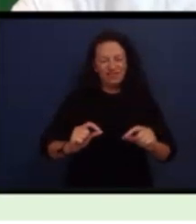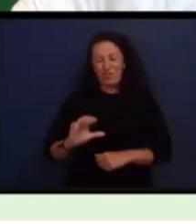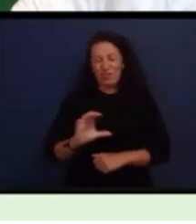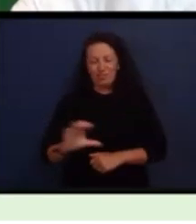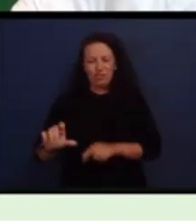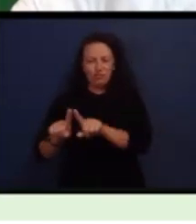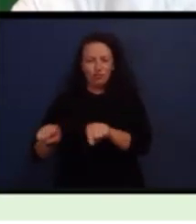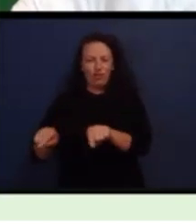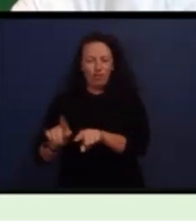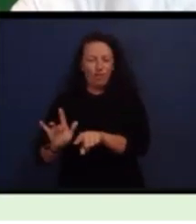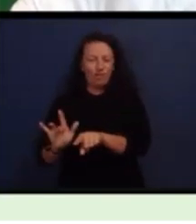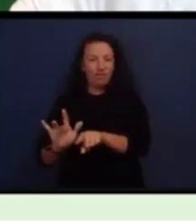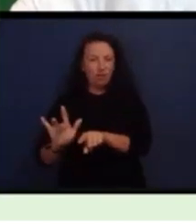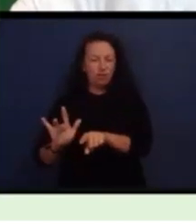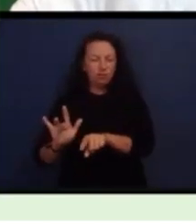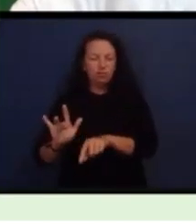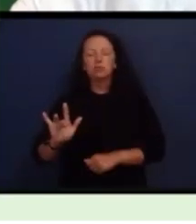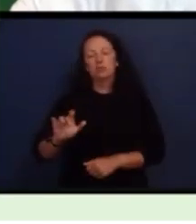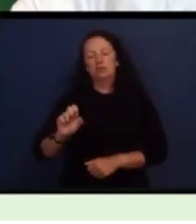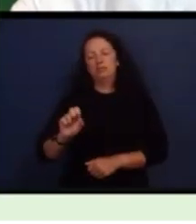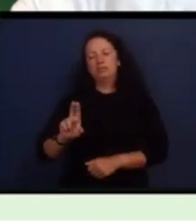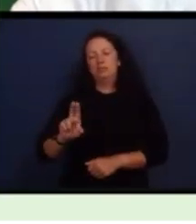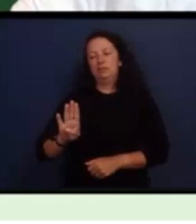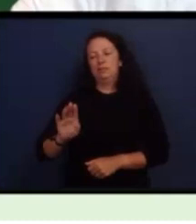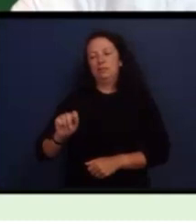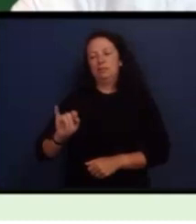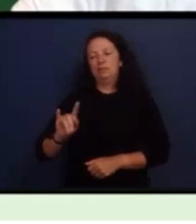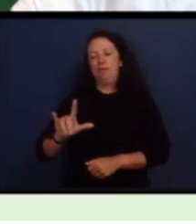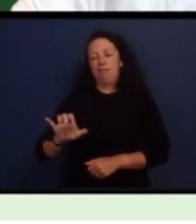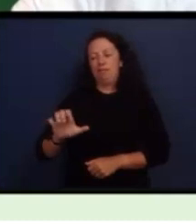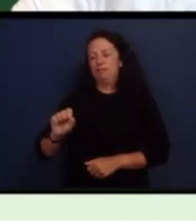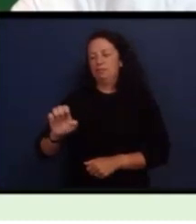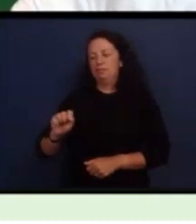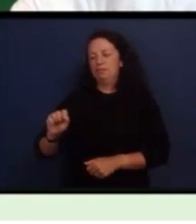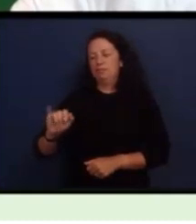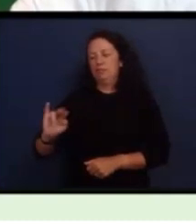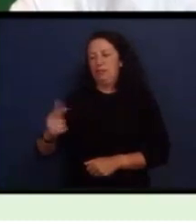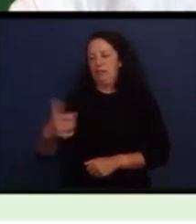And then clicking on subtitle settings. You will then be able to increase or decrease the caption font size.